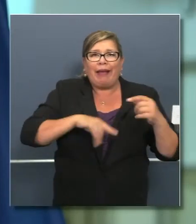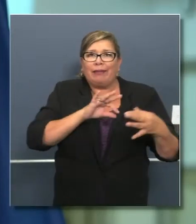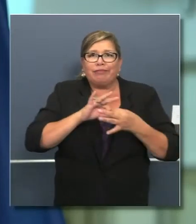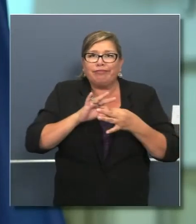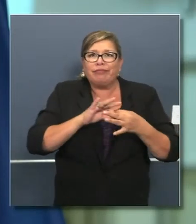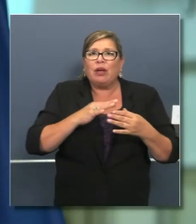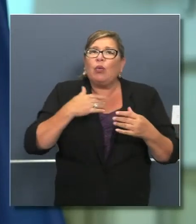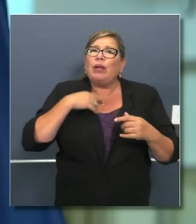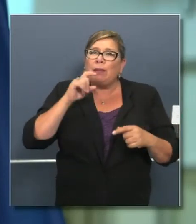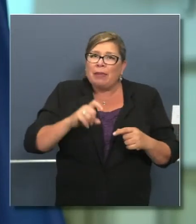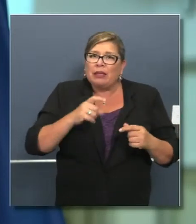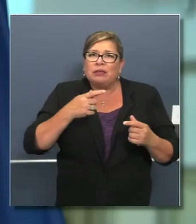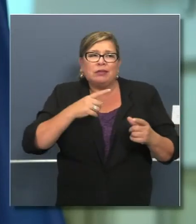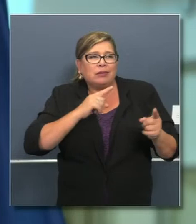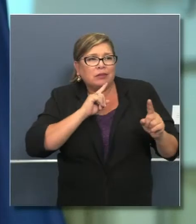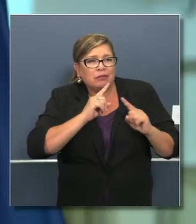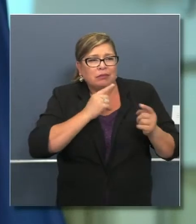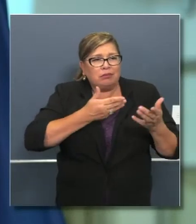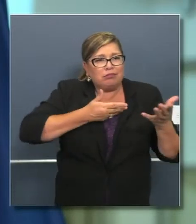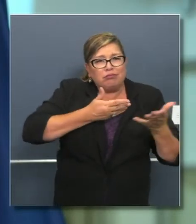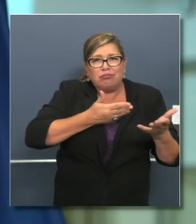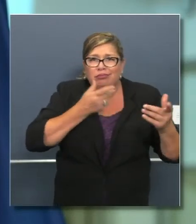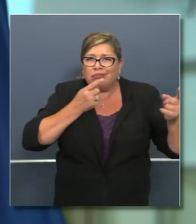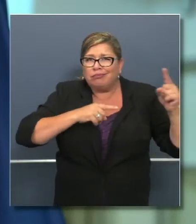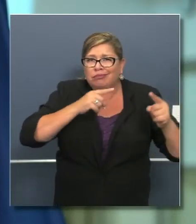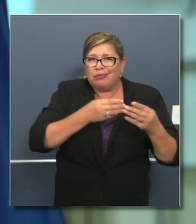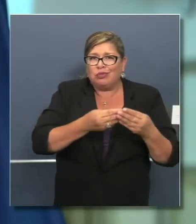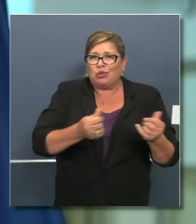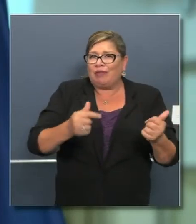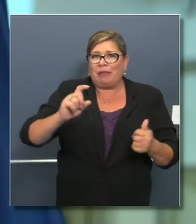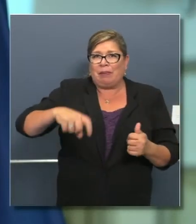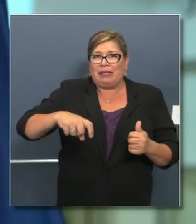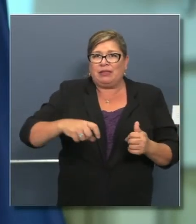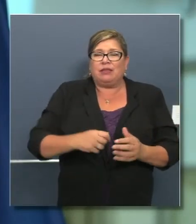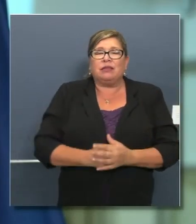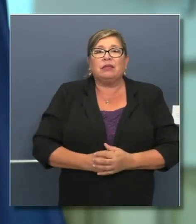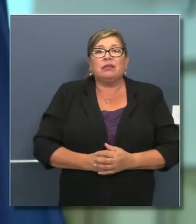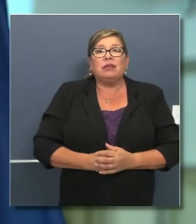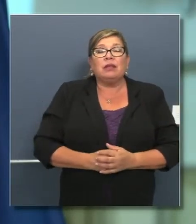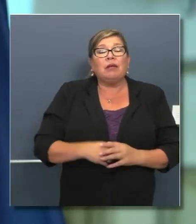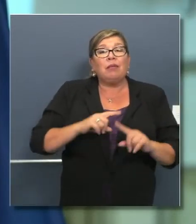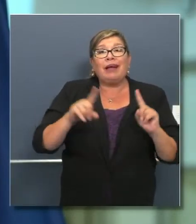when people and this Bill's closest approximation to answer your question when people simply thumb